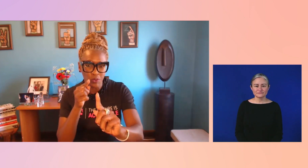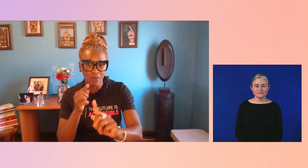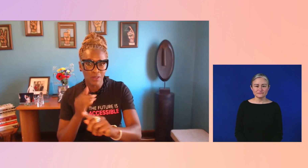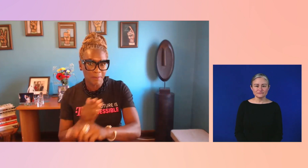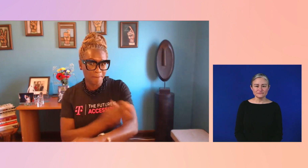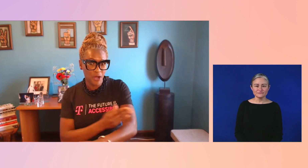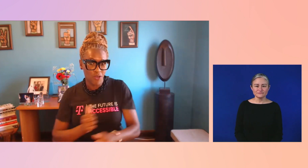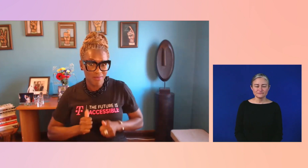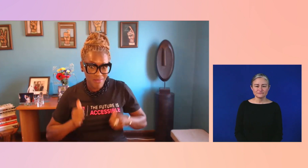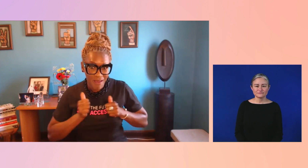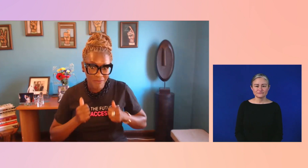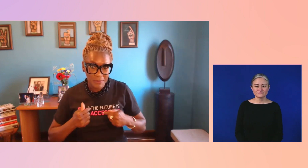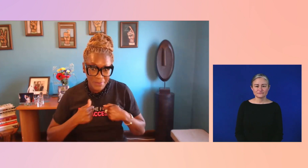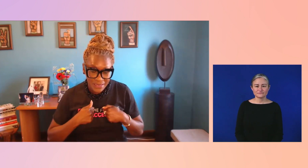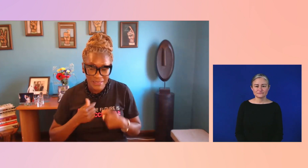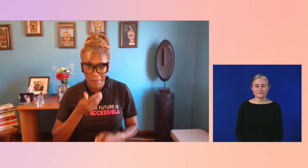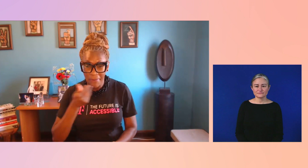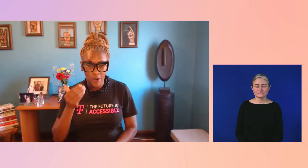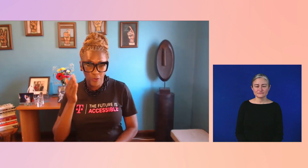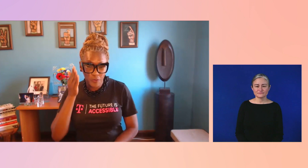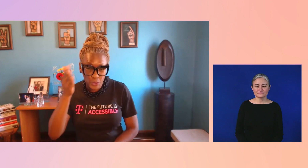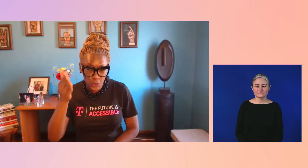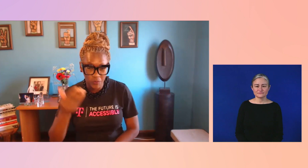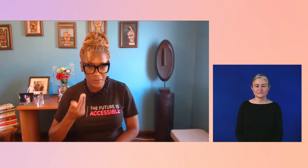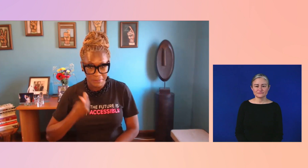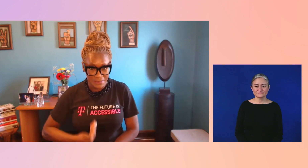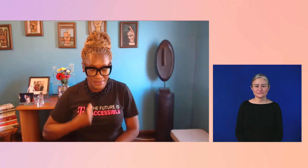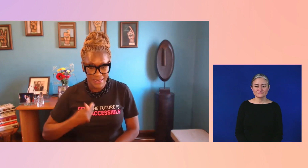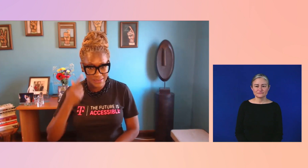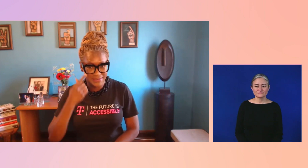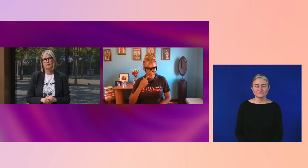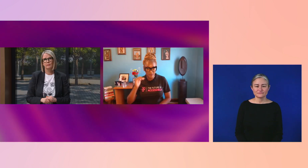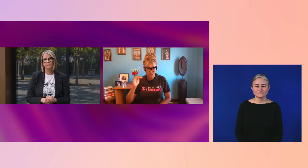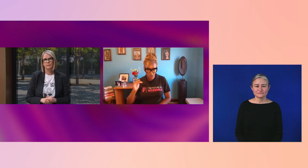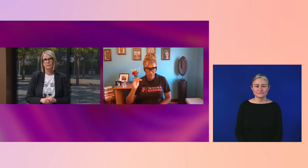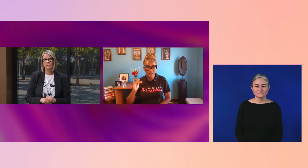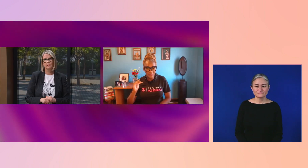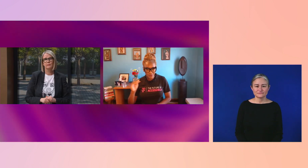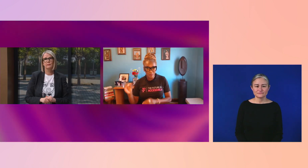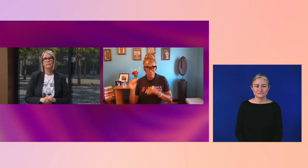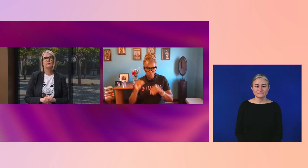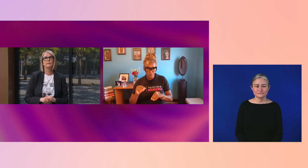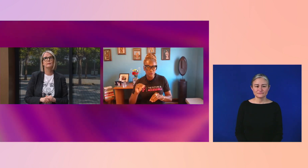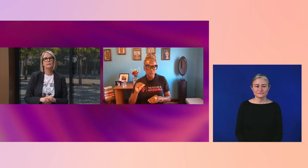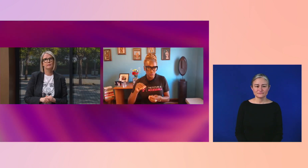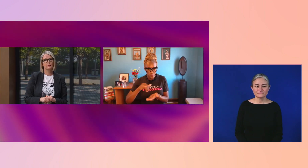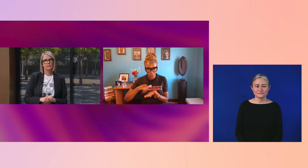her resiliency in pursuing a better life for me, a better life for me at the time as a deaf child.